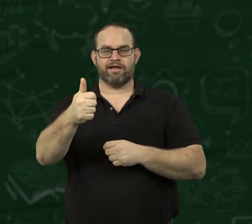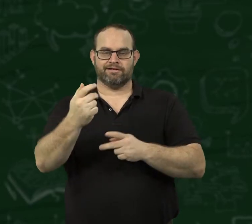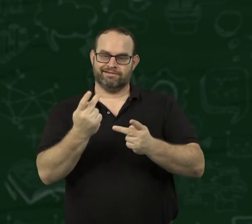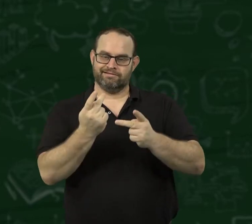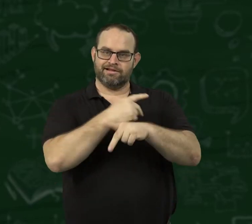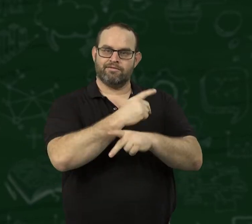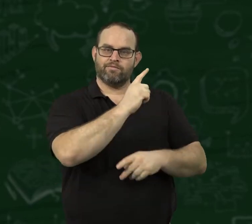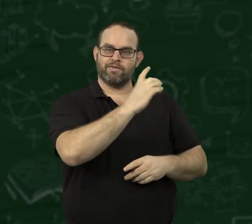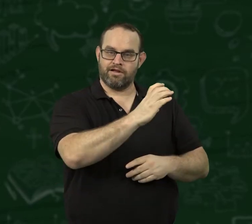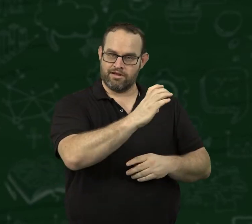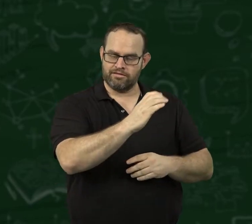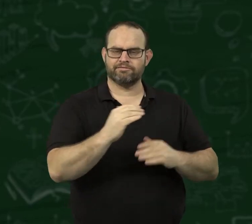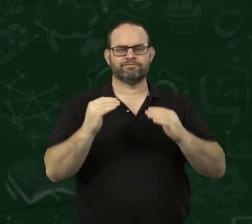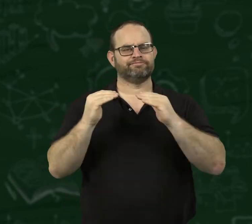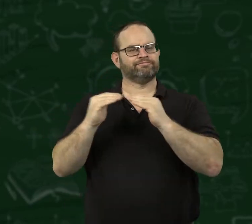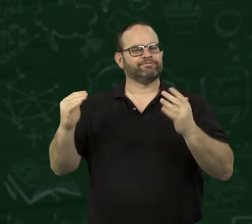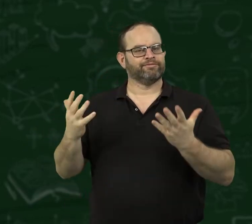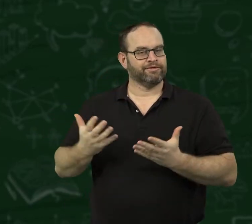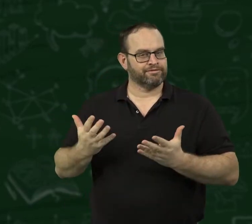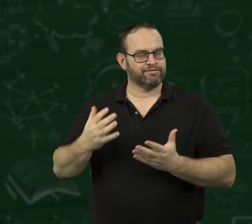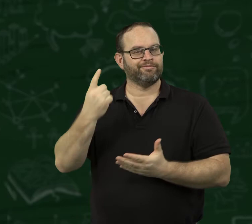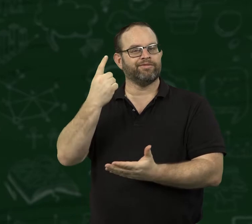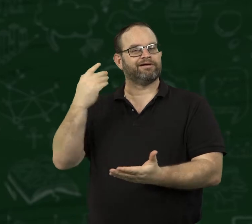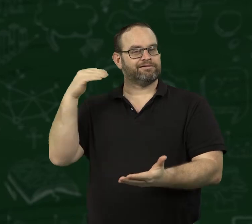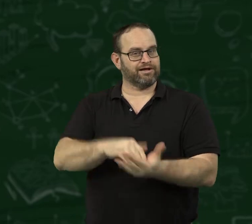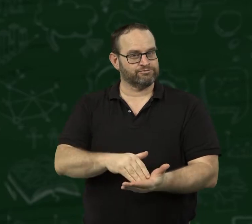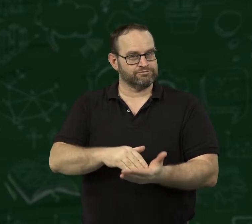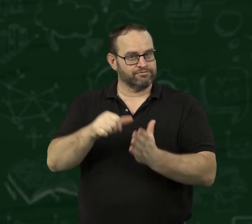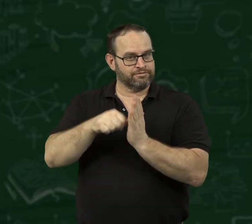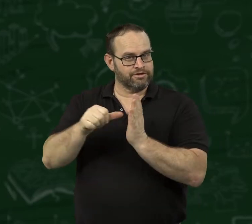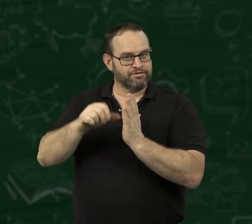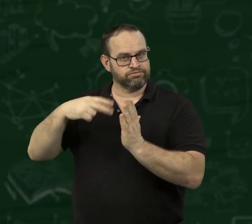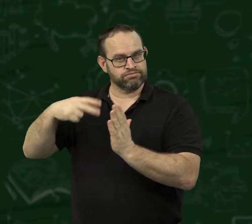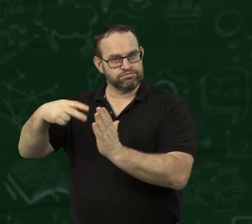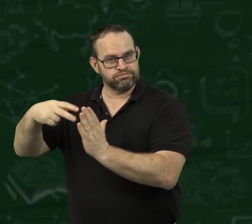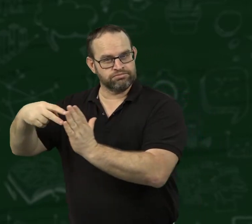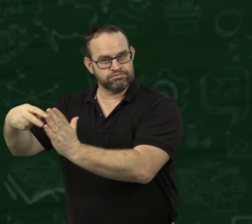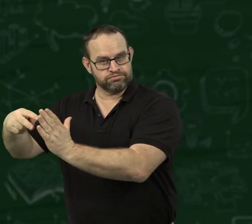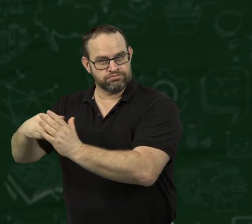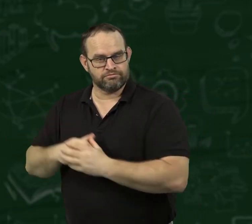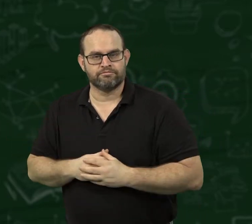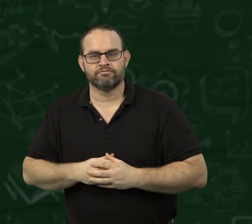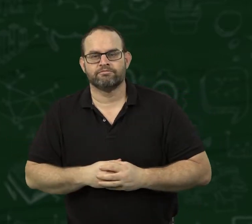10 multiplied by 100 equals 1,000 pages read.